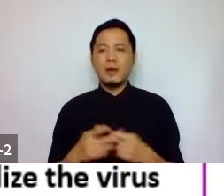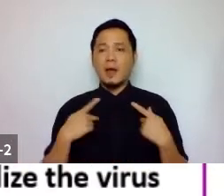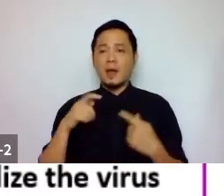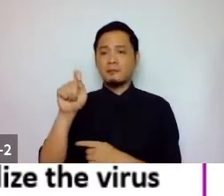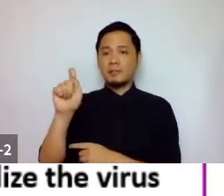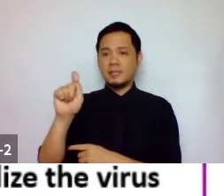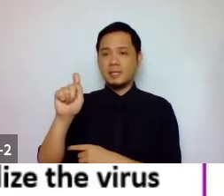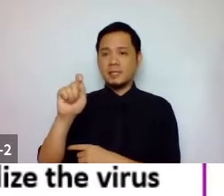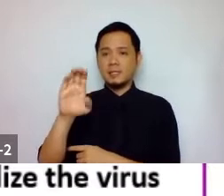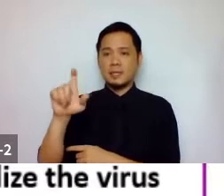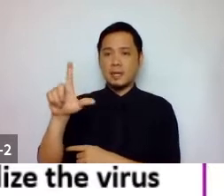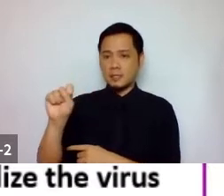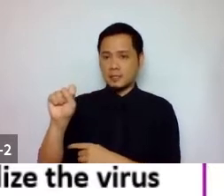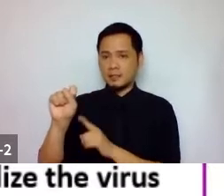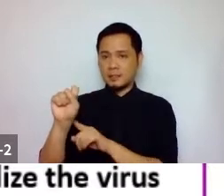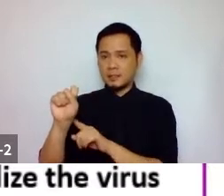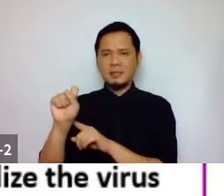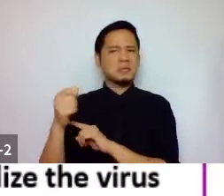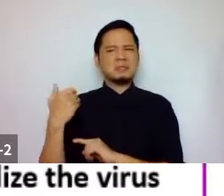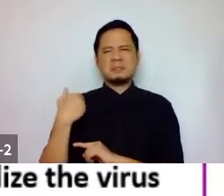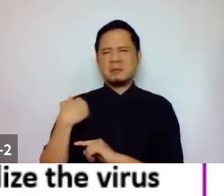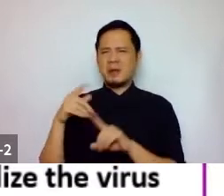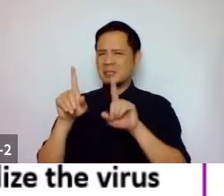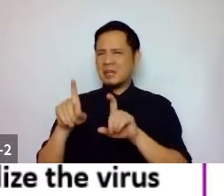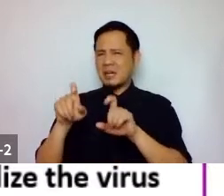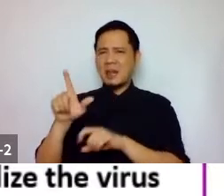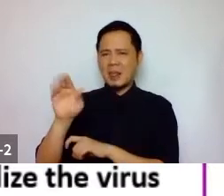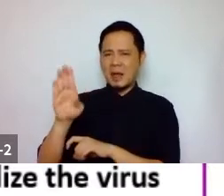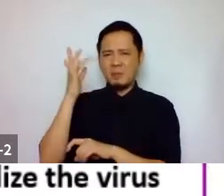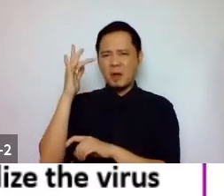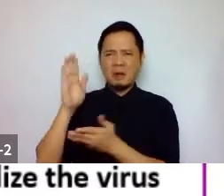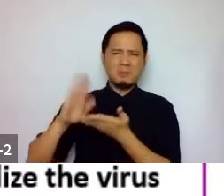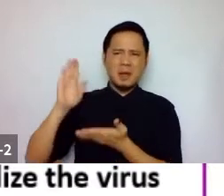These are not very much tested in laboratories because it is hard and so expensive to do that.